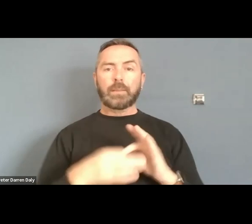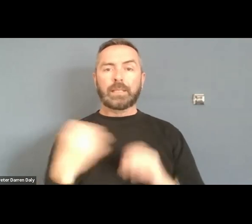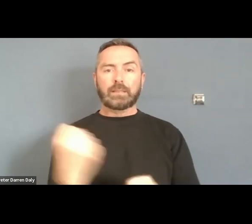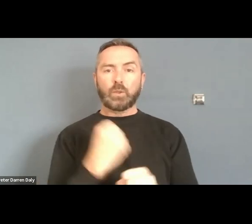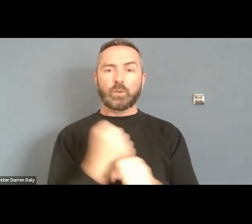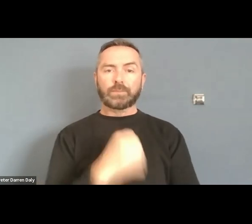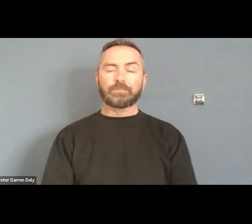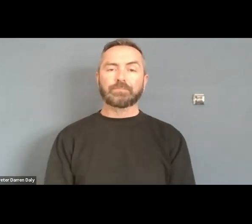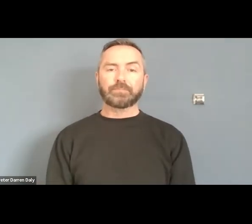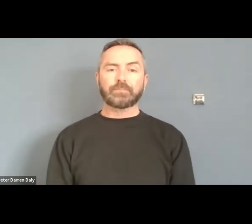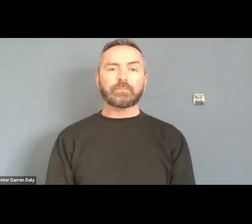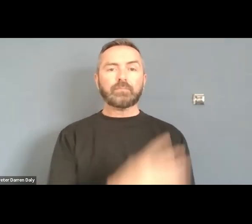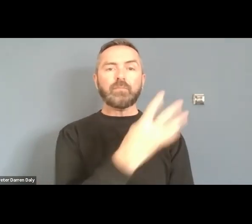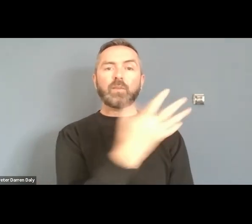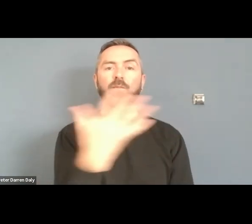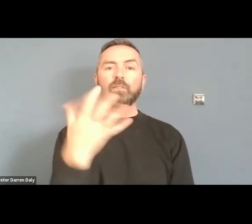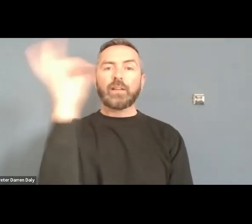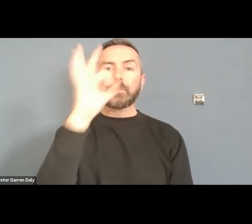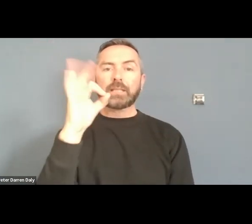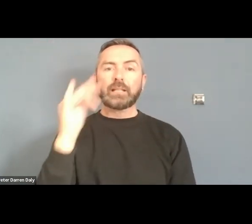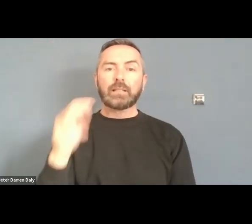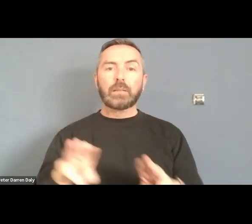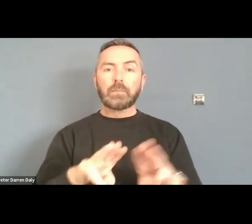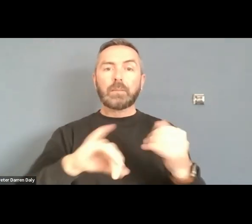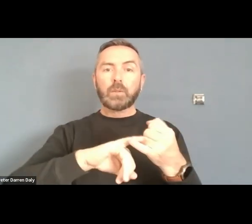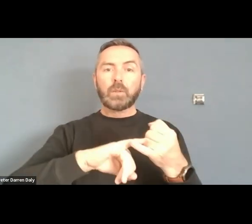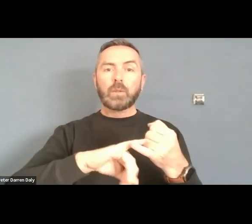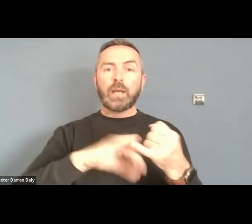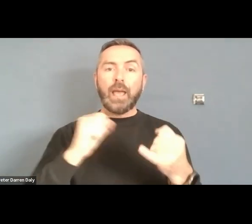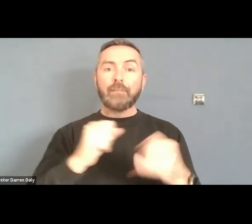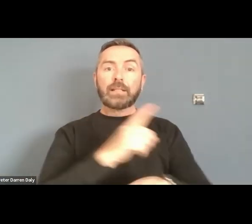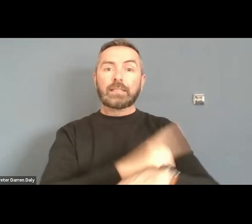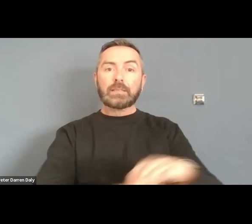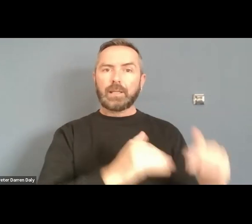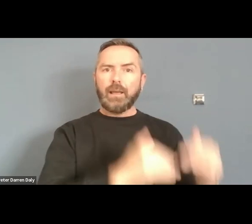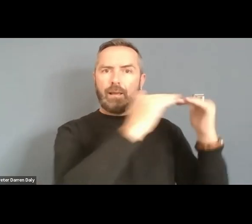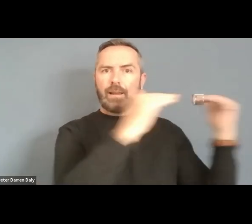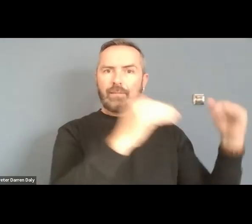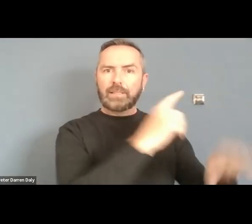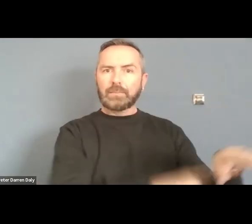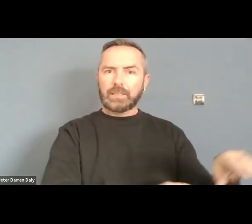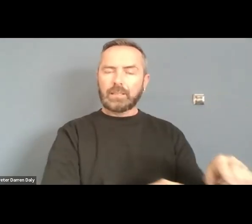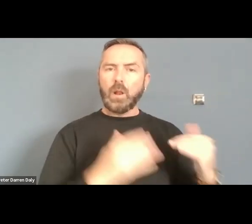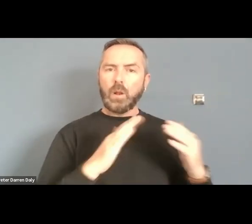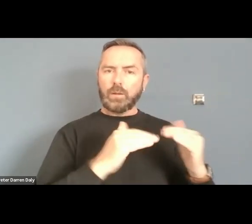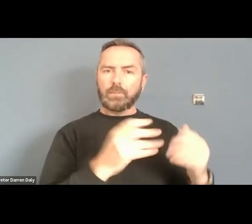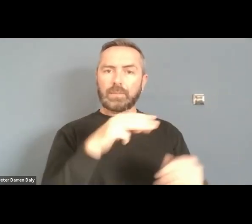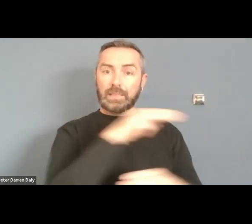45% of people who reported a disability to a great extent, had the lowest well-being scores.